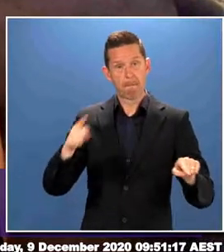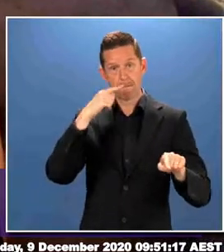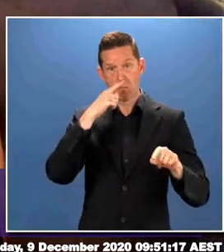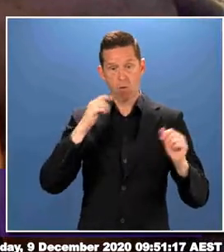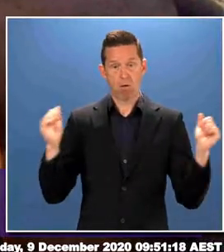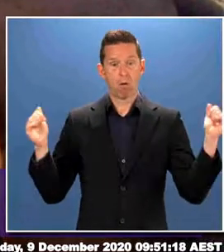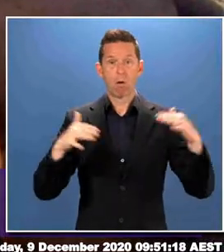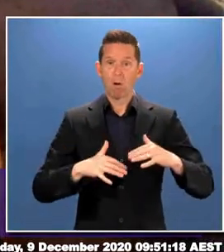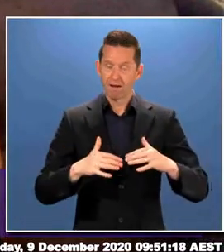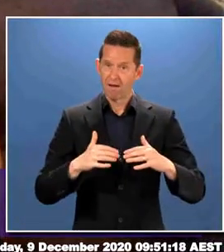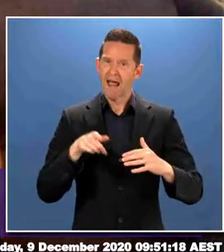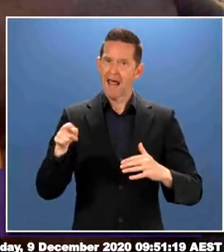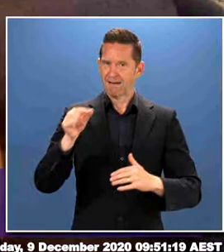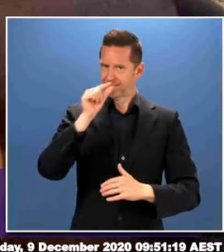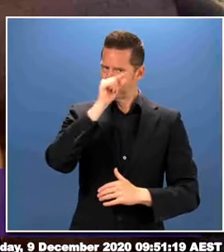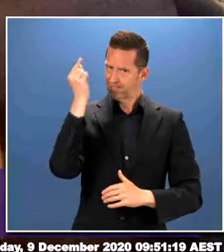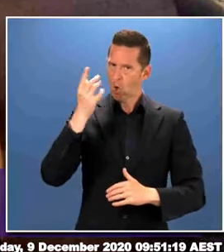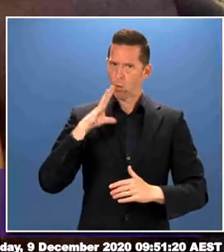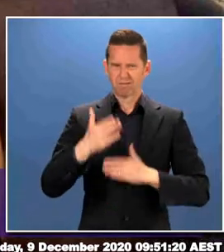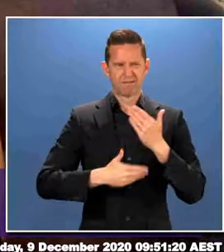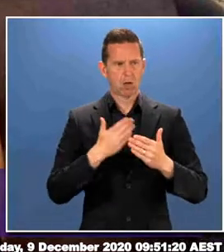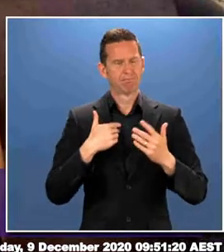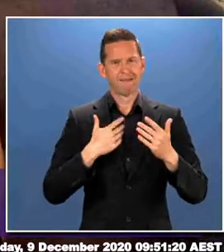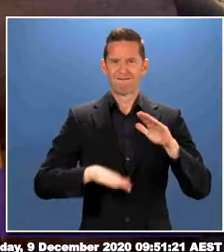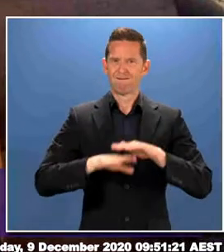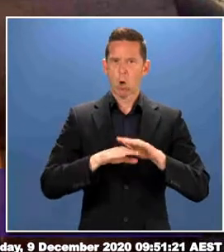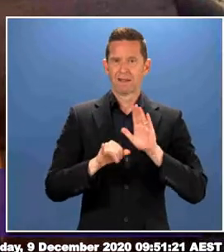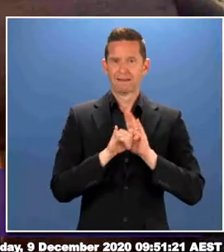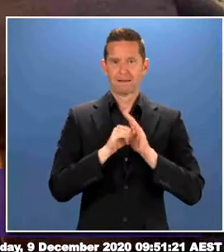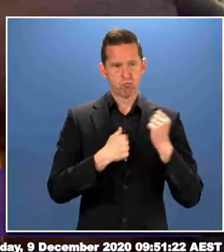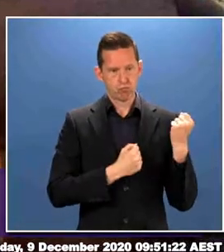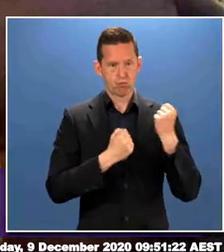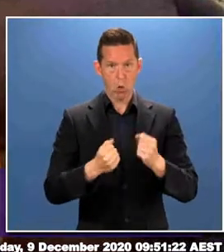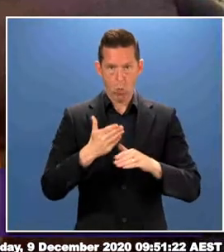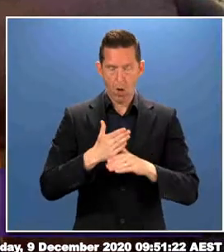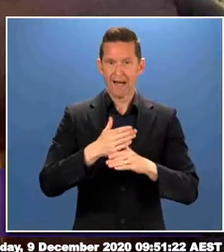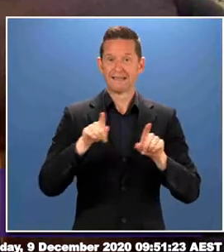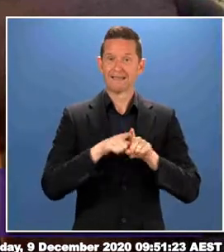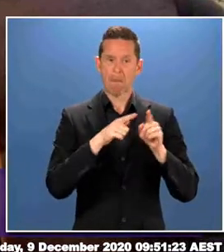to live their full identity at work and be able to enhance things in their community through their work.